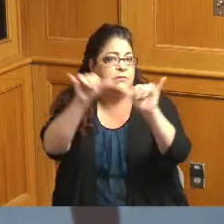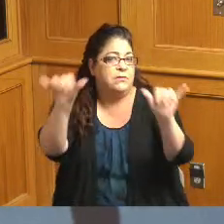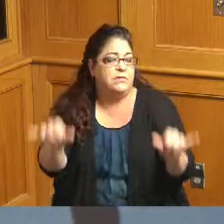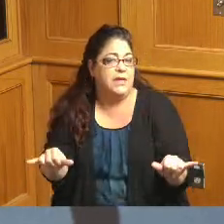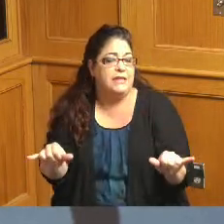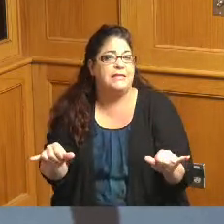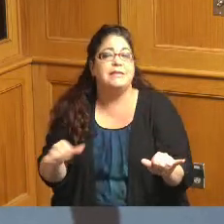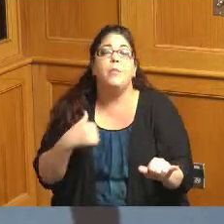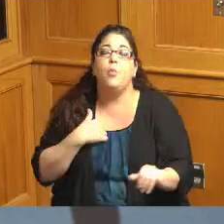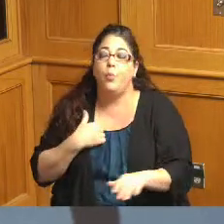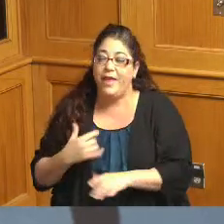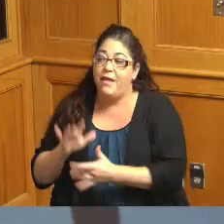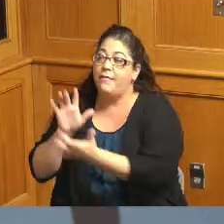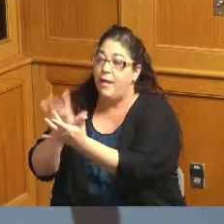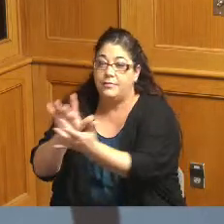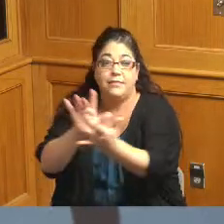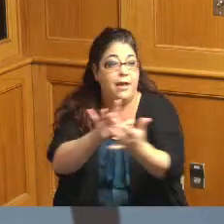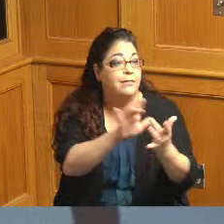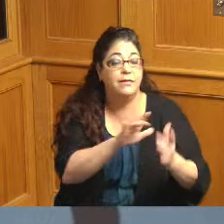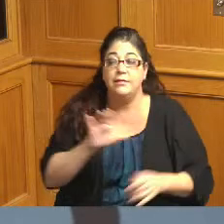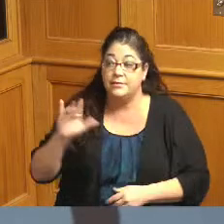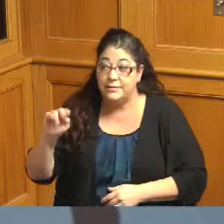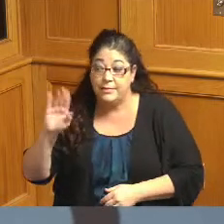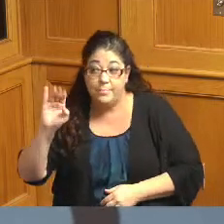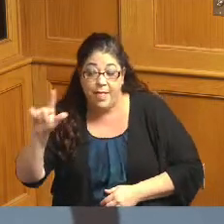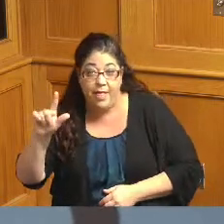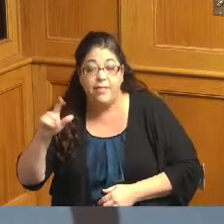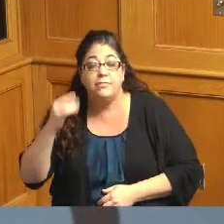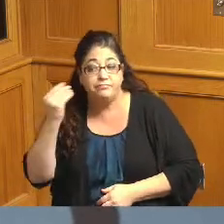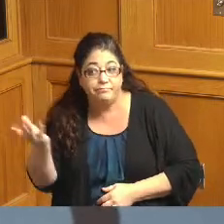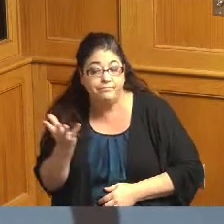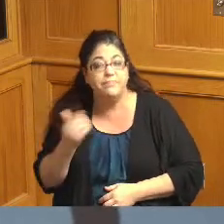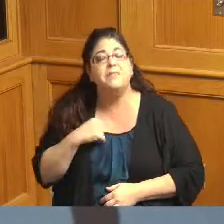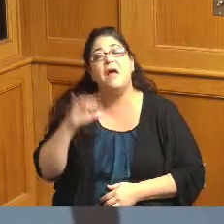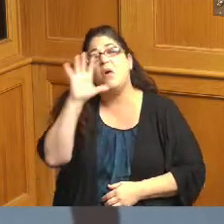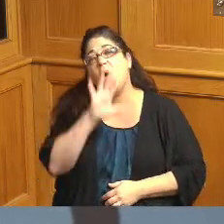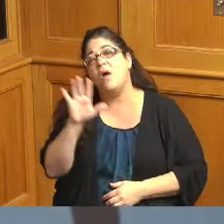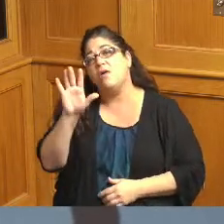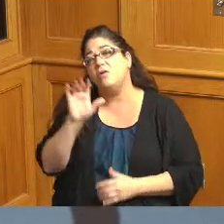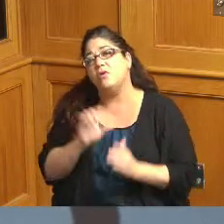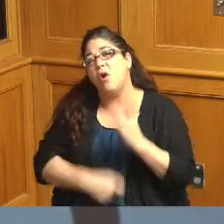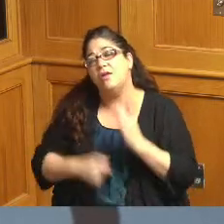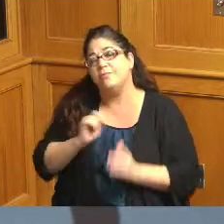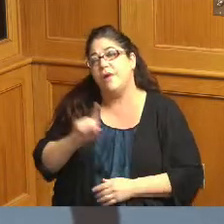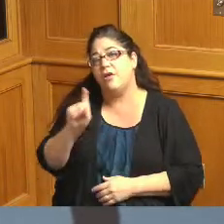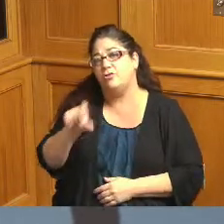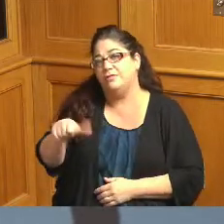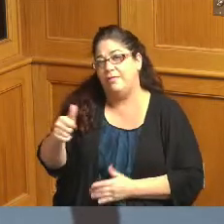quotes from Cincinnati Bell estimated cost is about a hundred and ten thousand dollars our